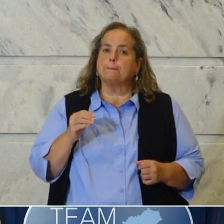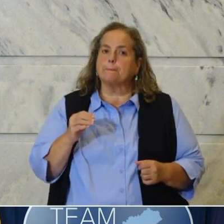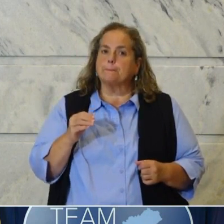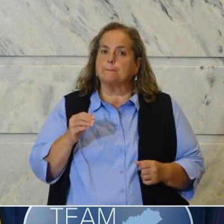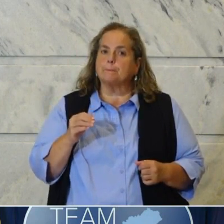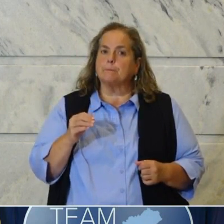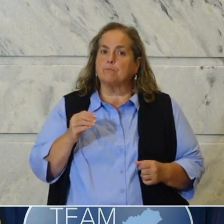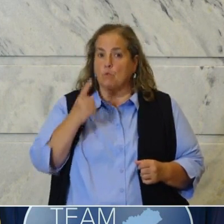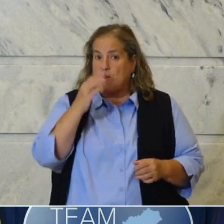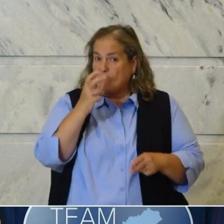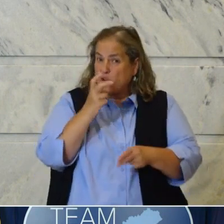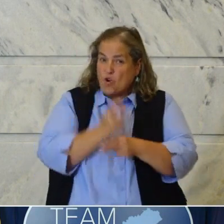one of the hardest things that